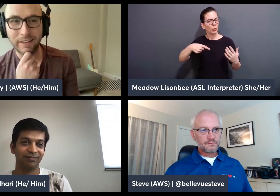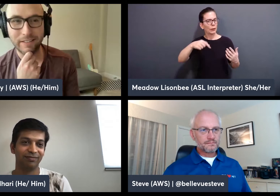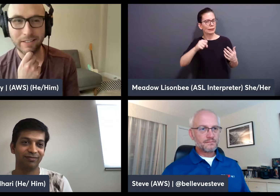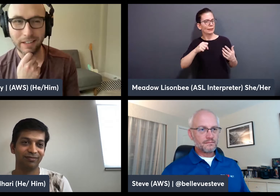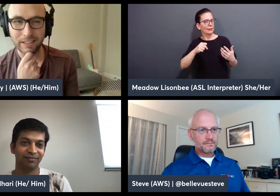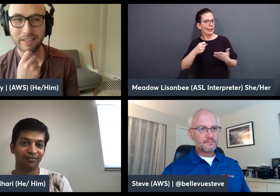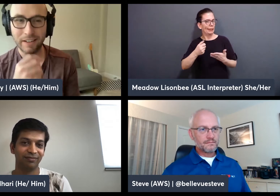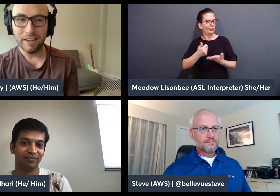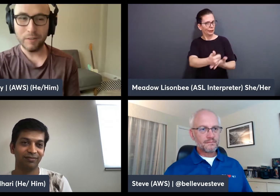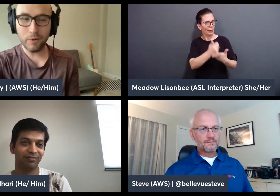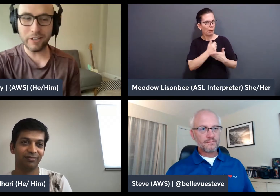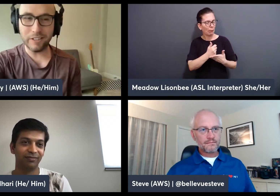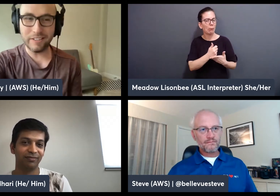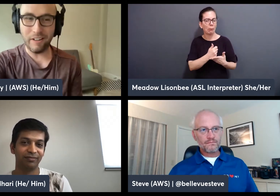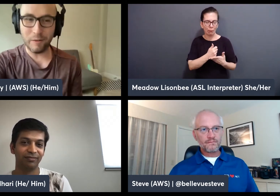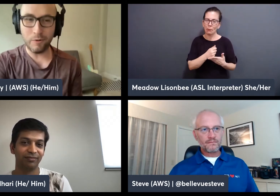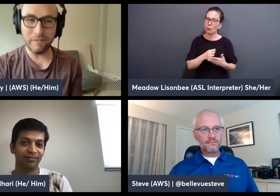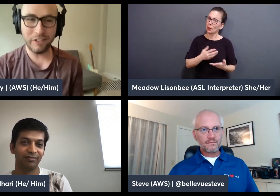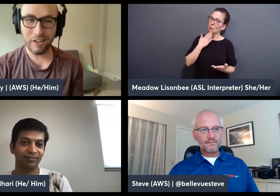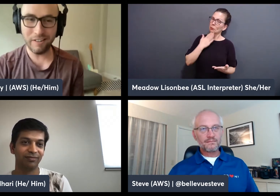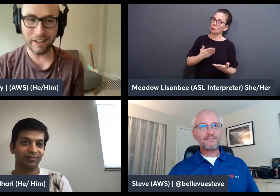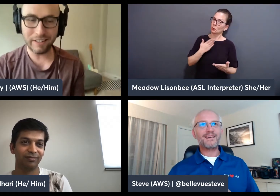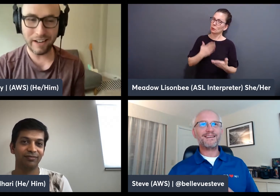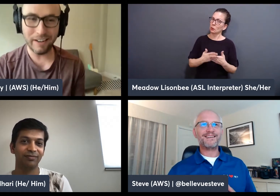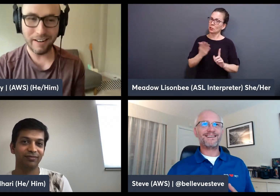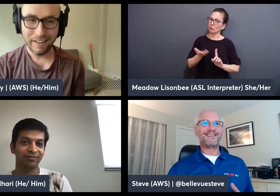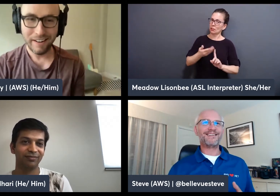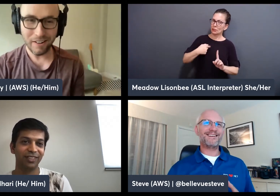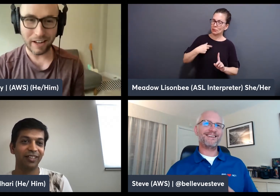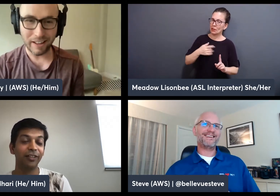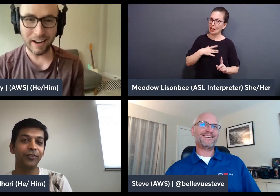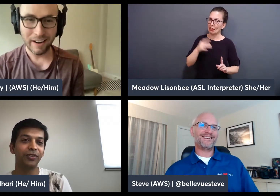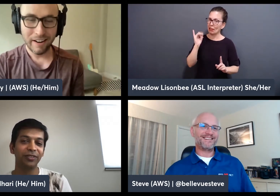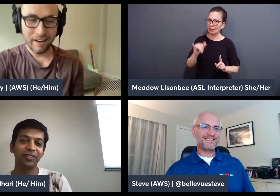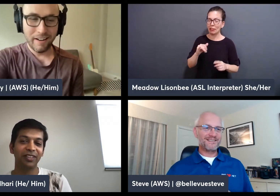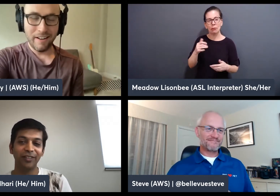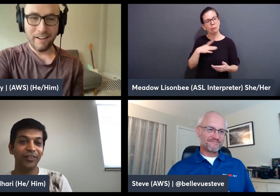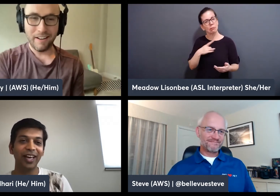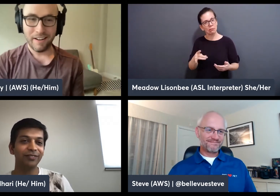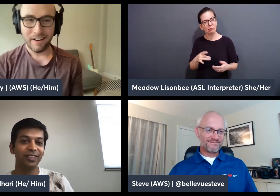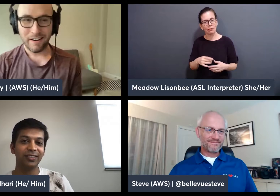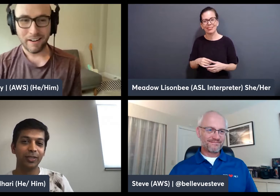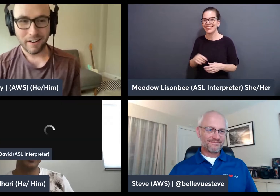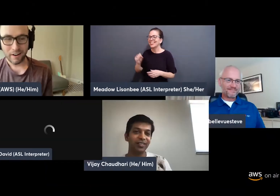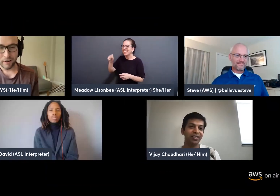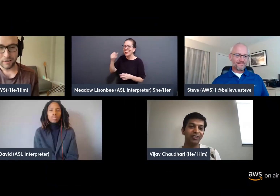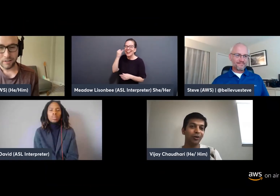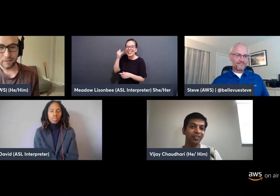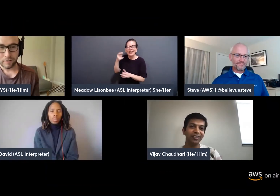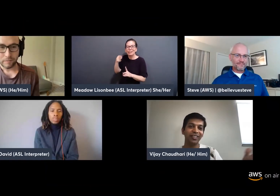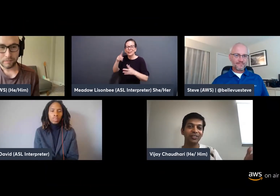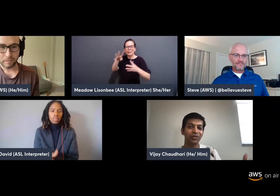That's pretty good selling point, Vijay, I like that. If you have just a spreadsheet, gone are the days